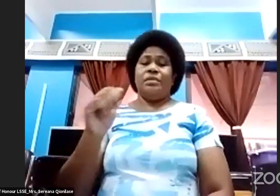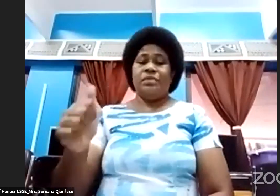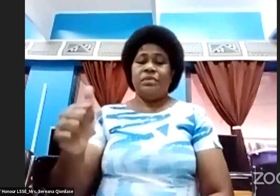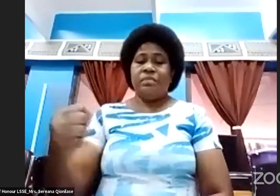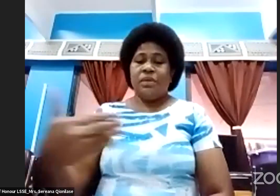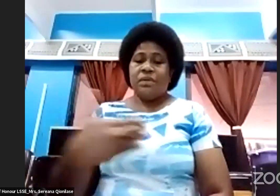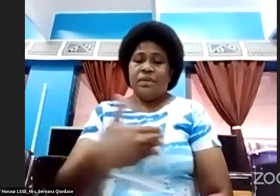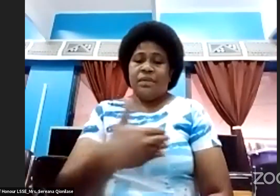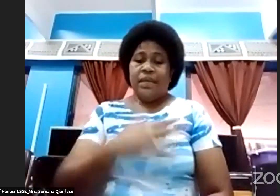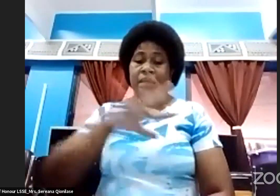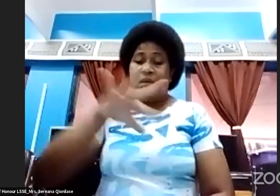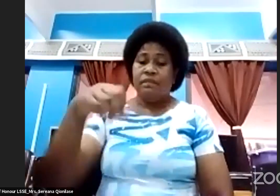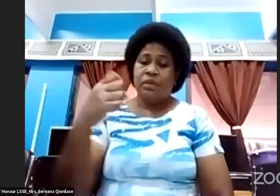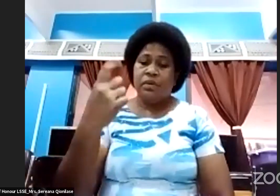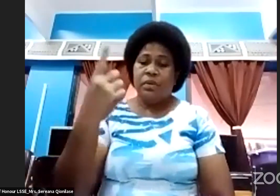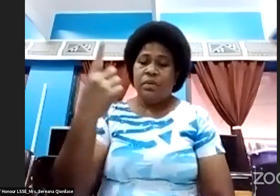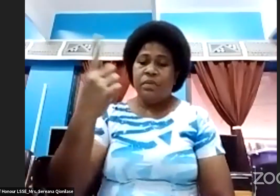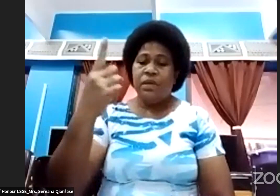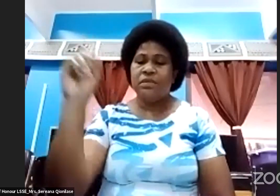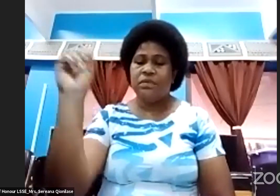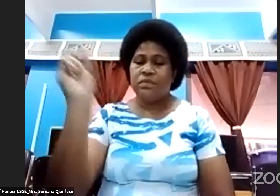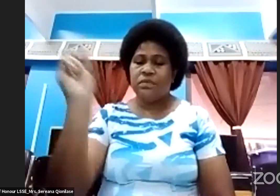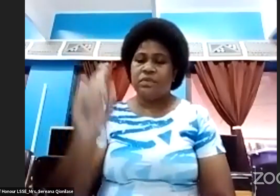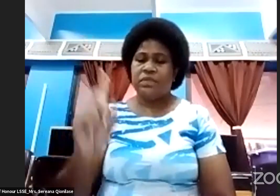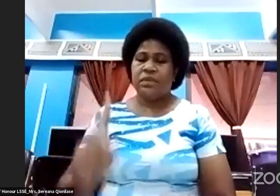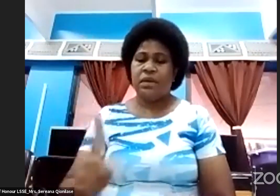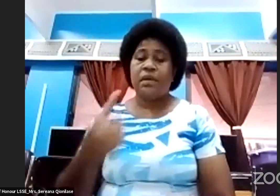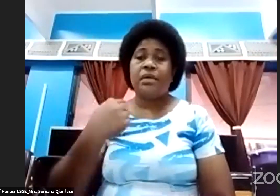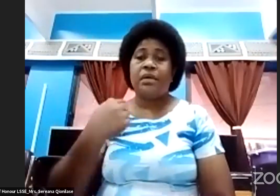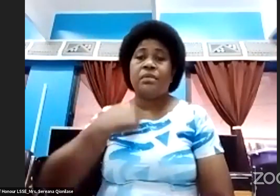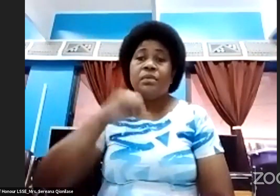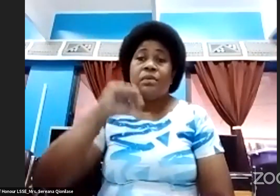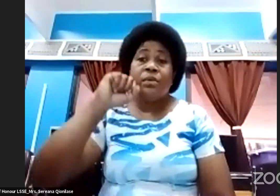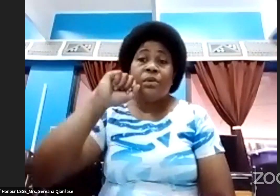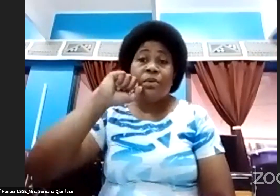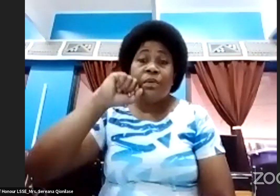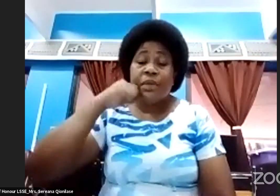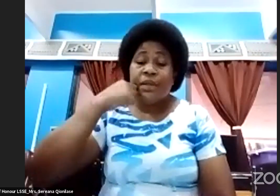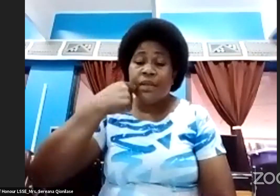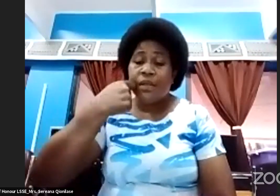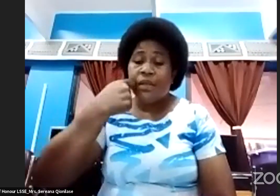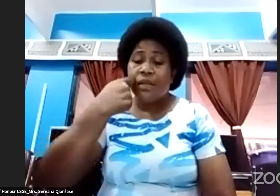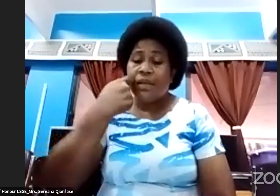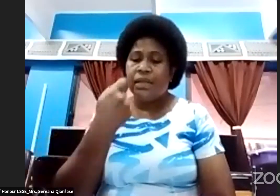happy on the island. Everything is by design.